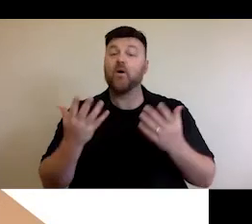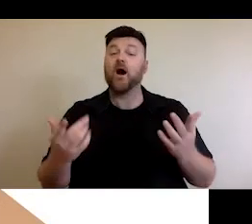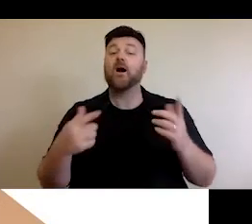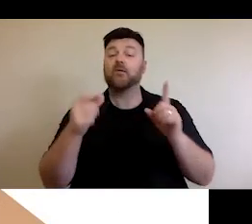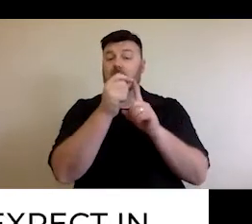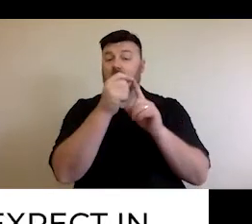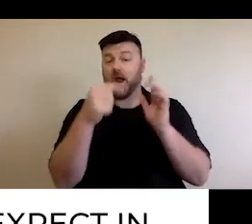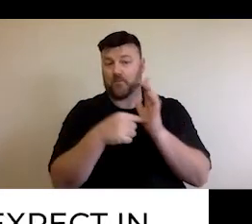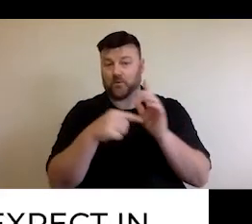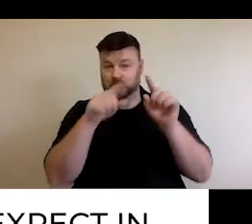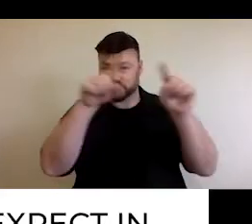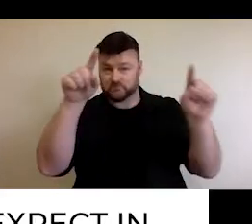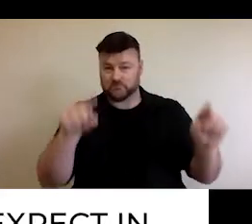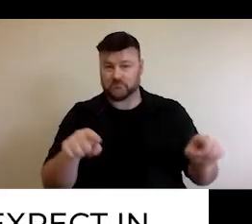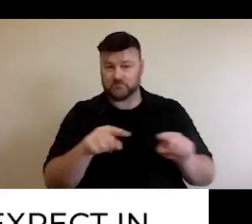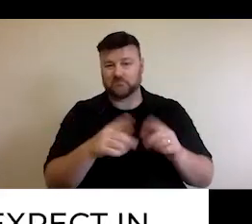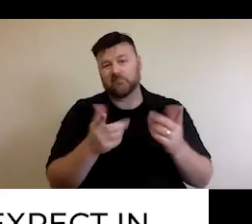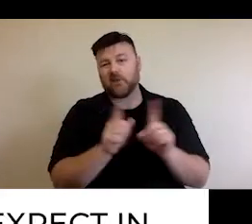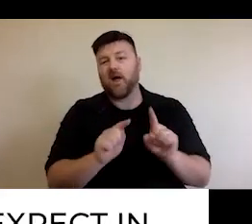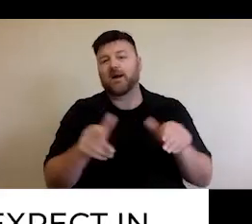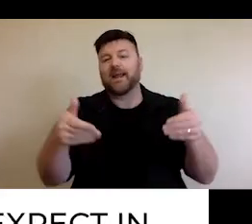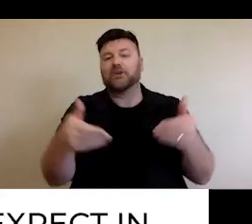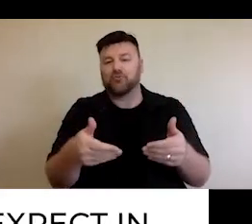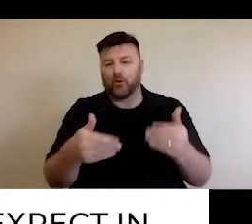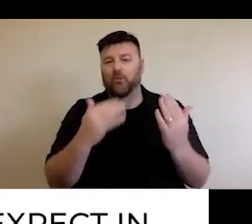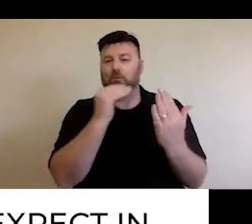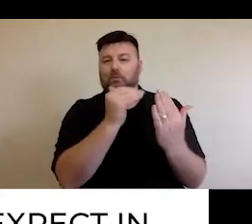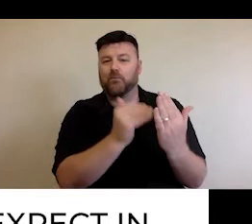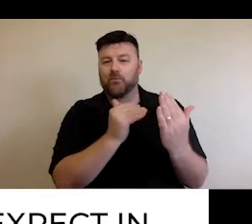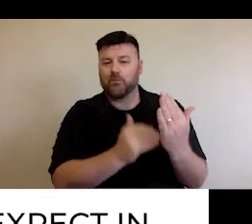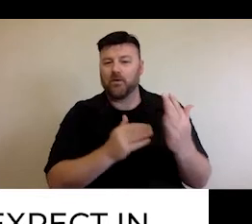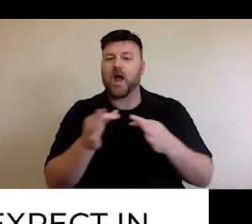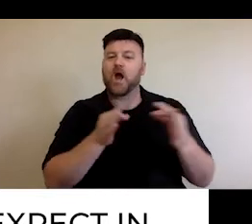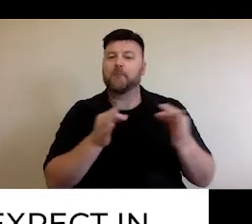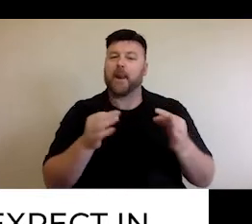which is basically an intro as to what we'll be talking about over these next 35-40 minutes.